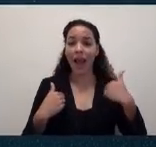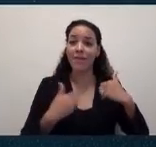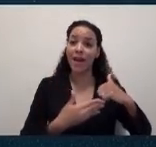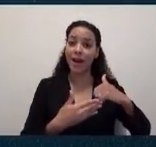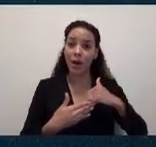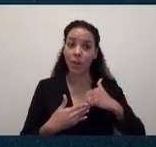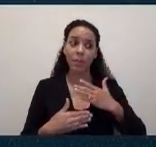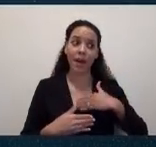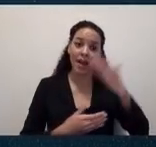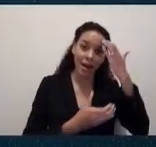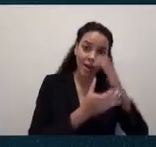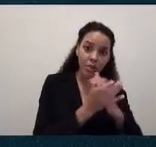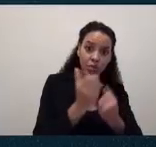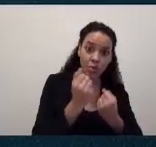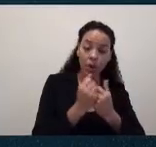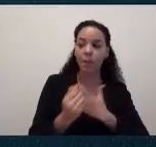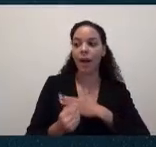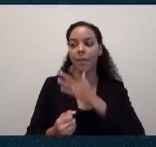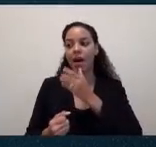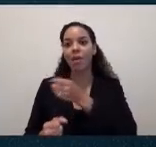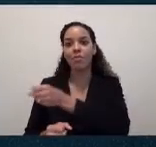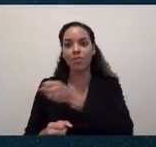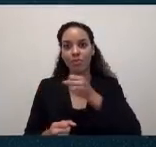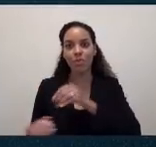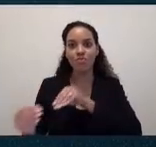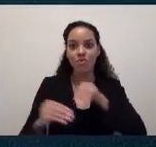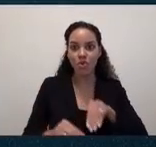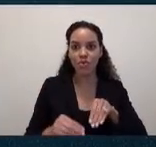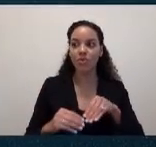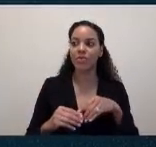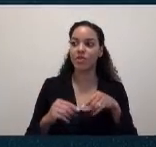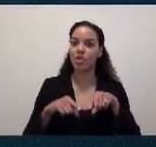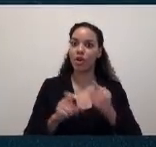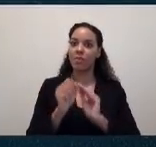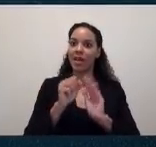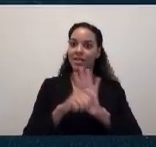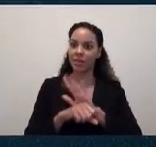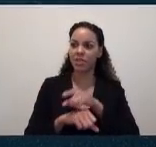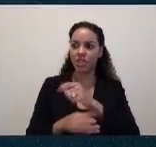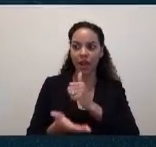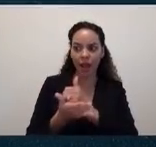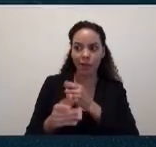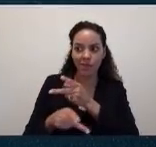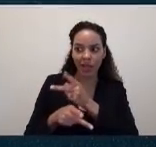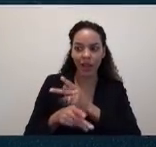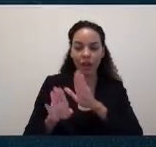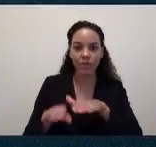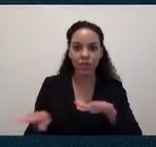so she was there to help take care of our children. She was always happy to lend a helping hand,